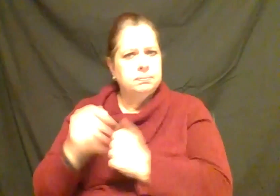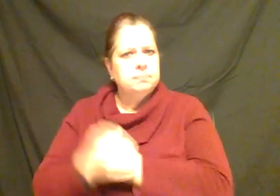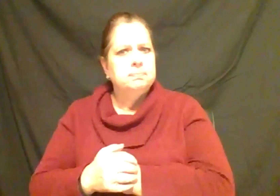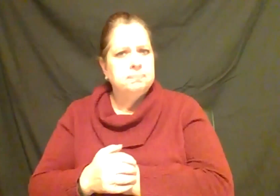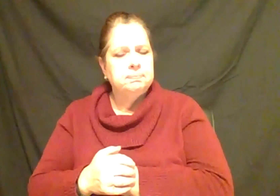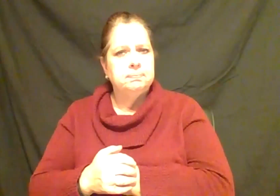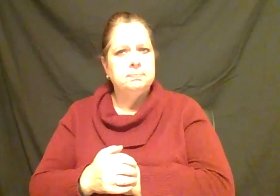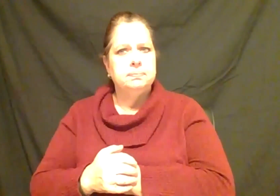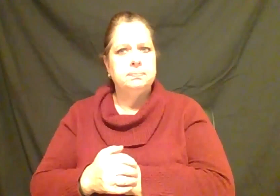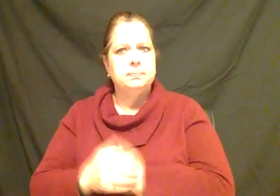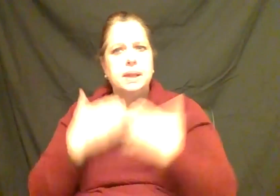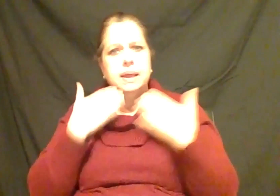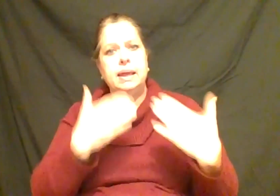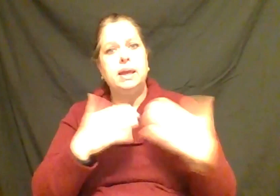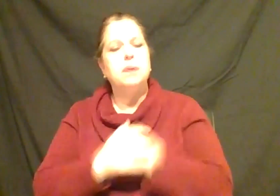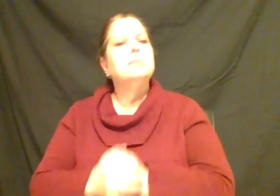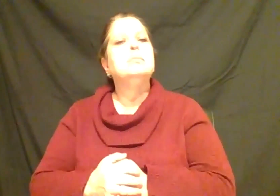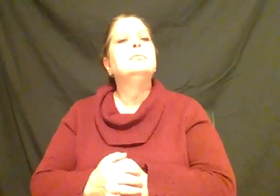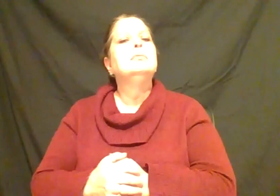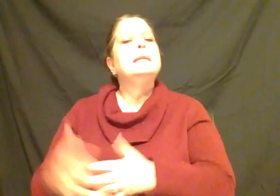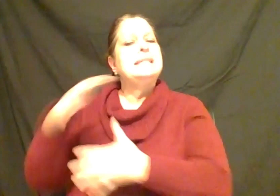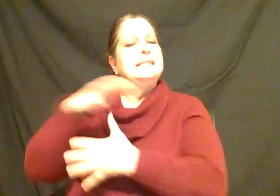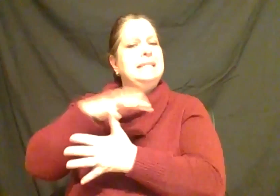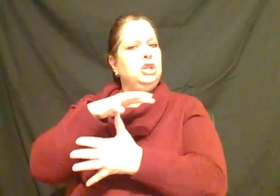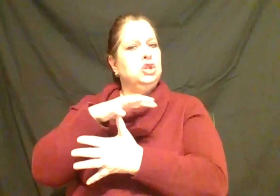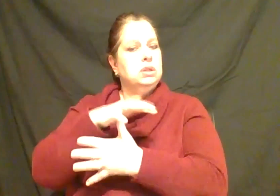thank you mr jameson what about seniors when they're scheduling are they going to